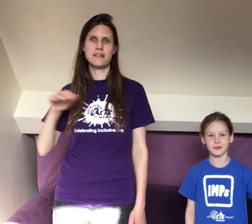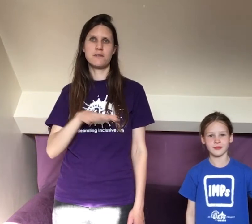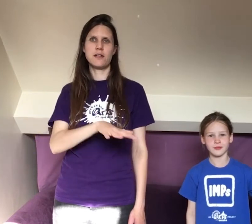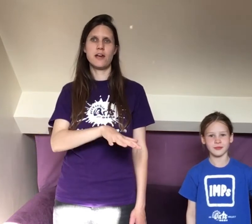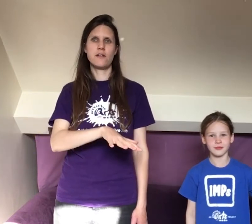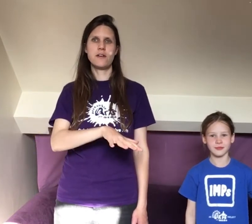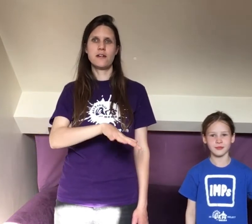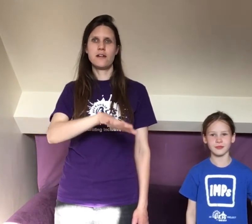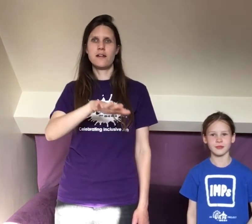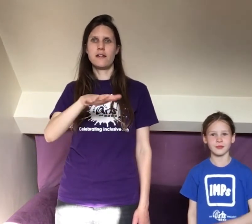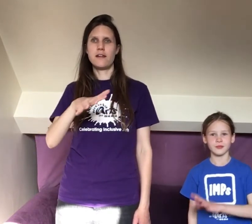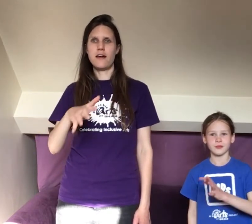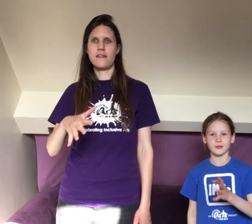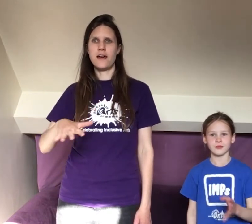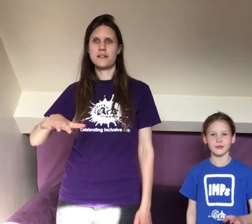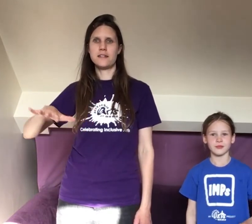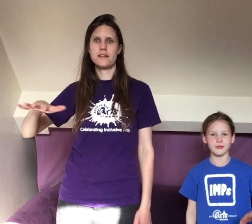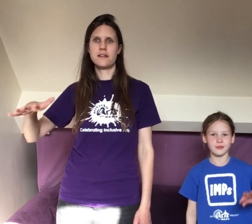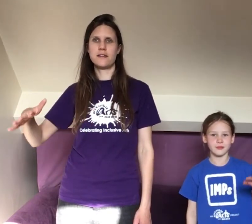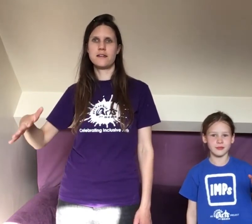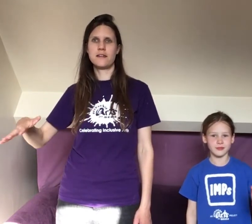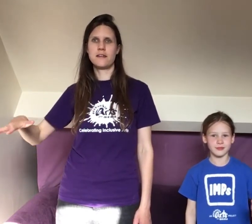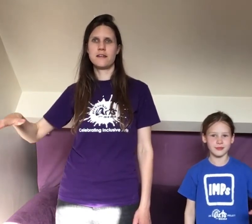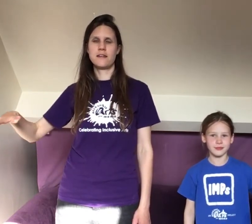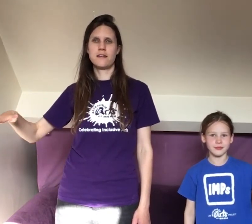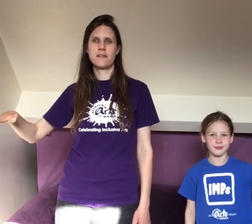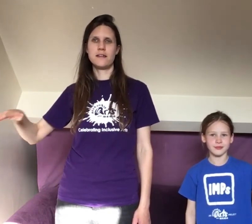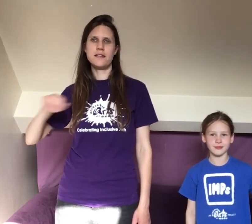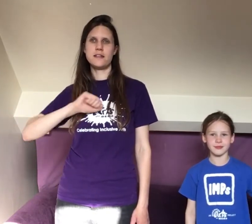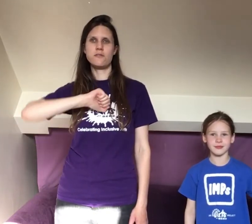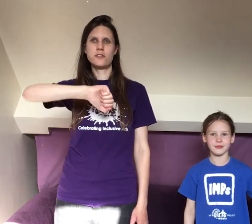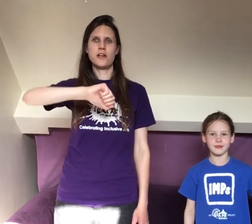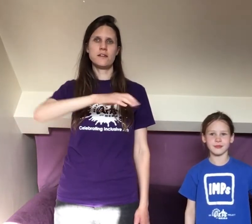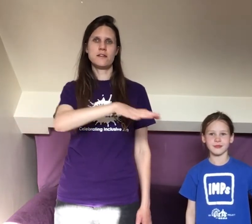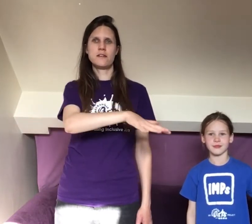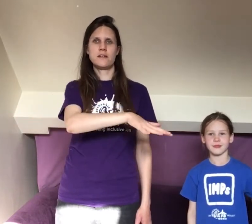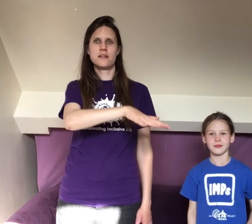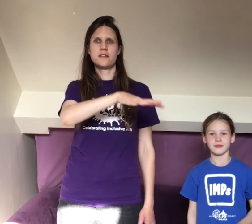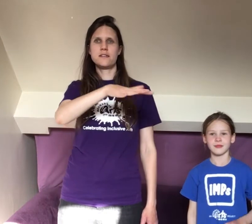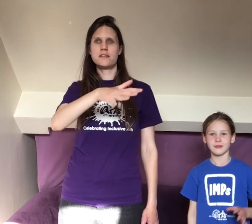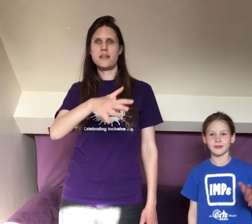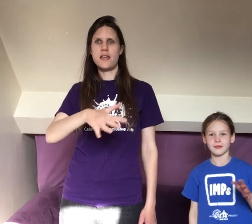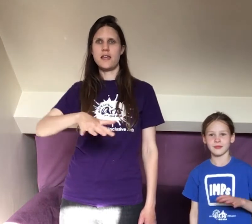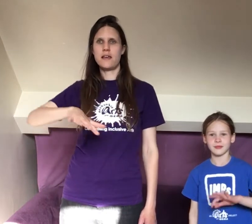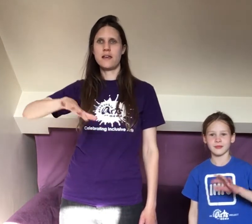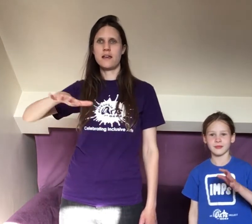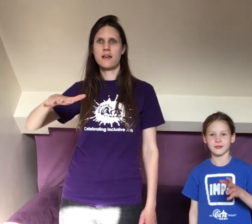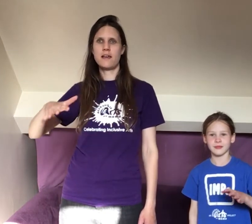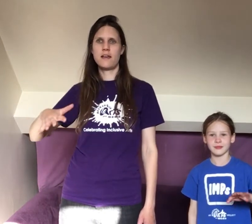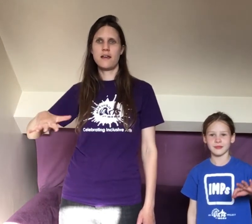That’s it. So we’re gonna go like that. Ready? So your turn… Sea.